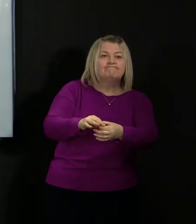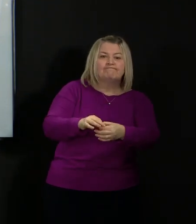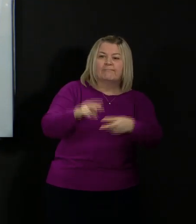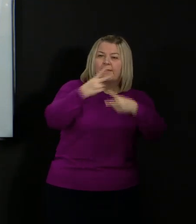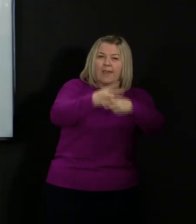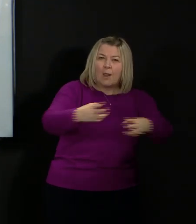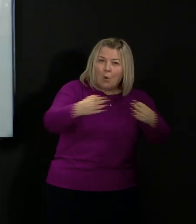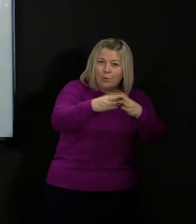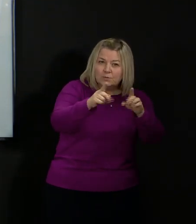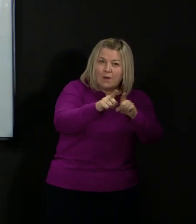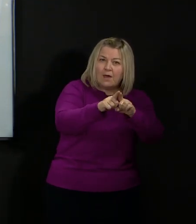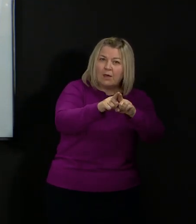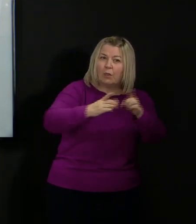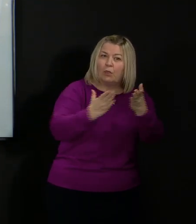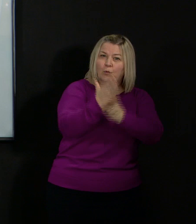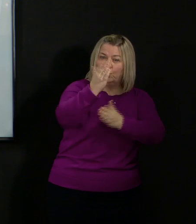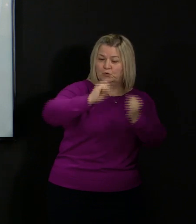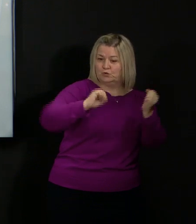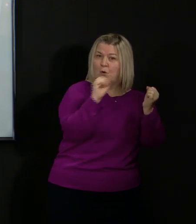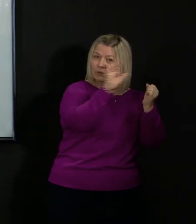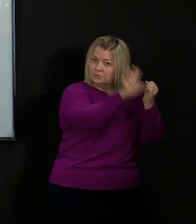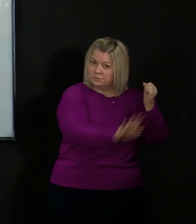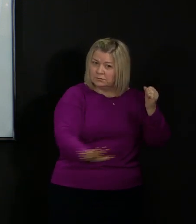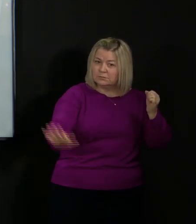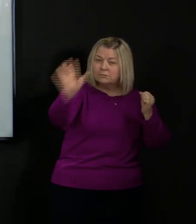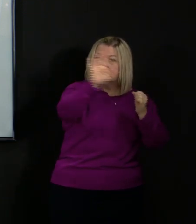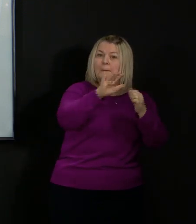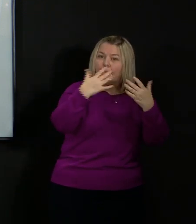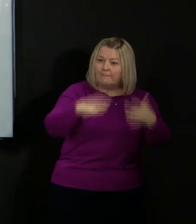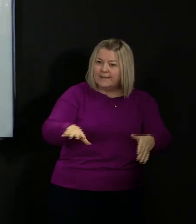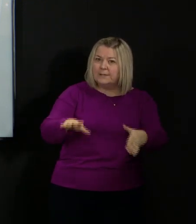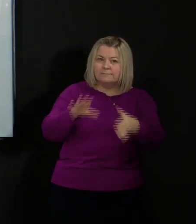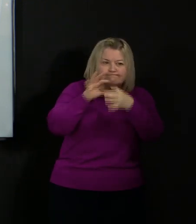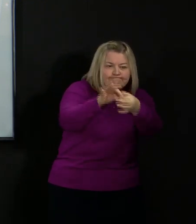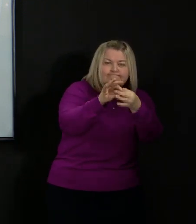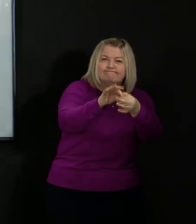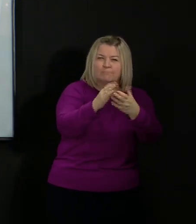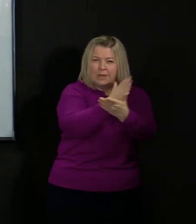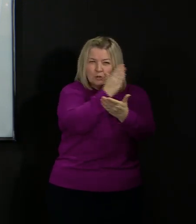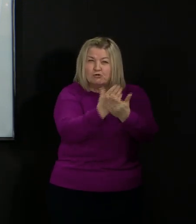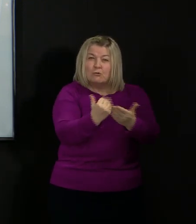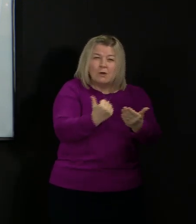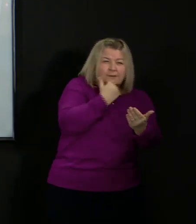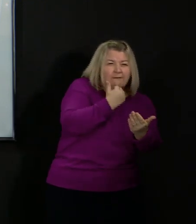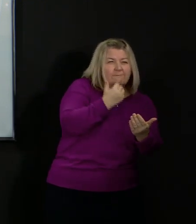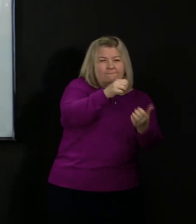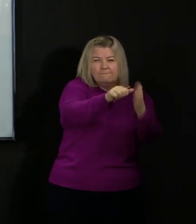making sure they have everything they need in terms of expertise and understanding. And